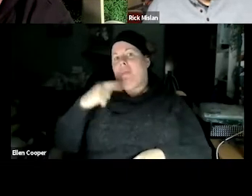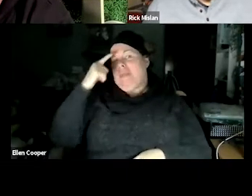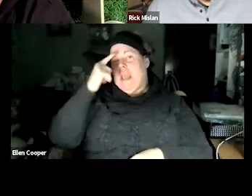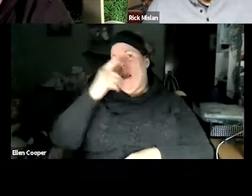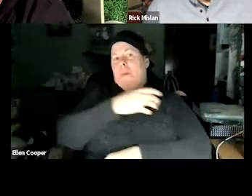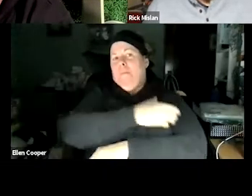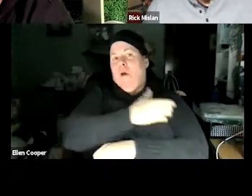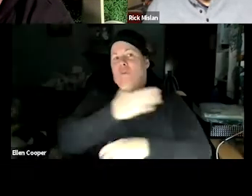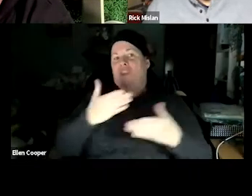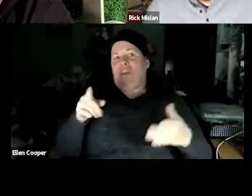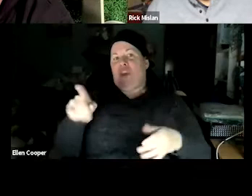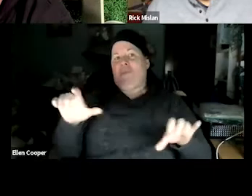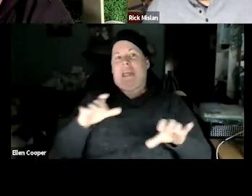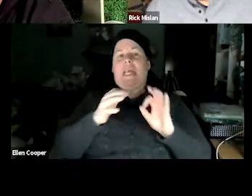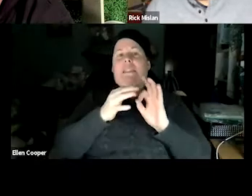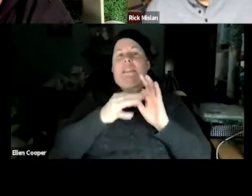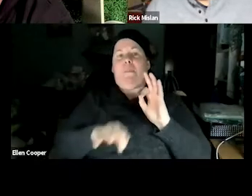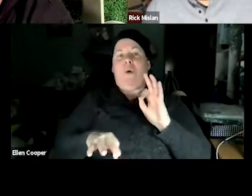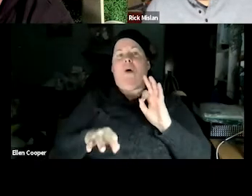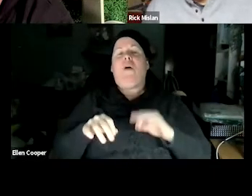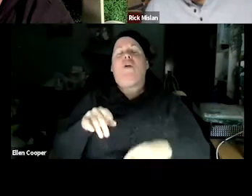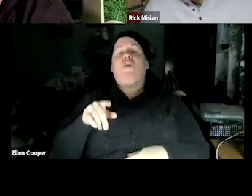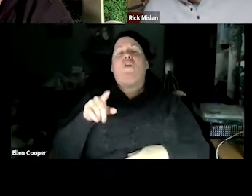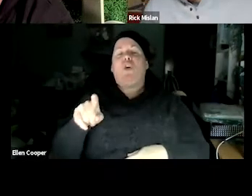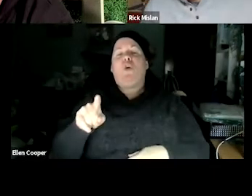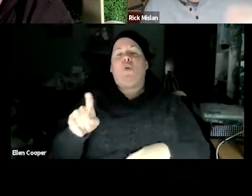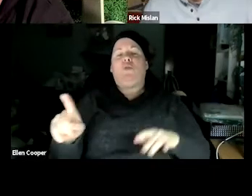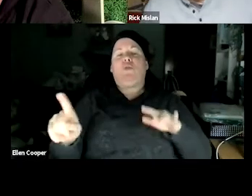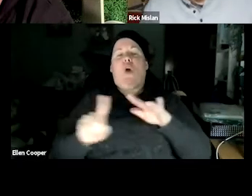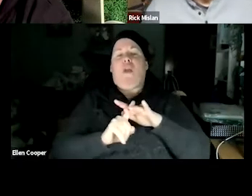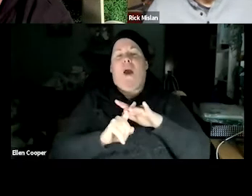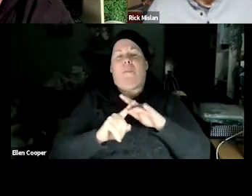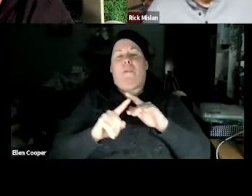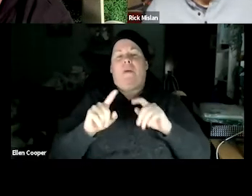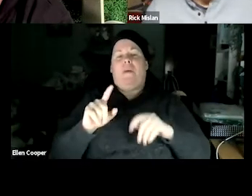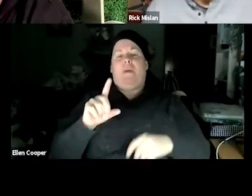one of the simplest things and you came to our visclosky data analytics slap one day.